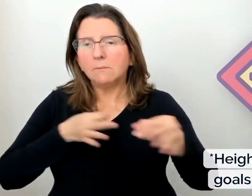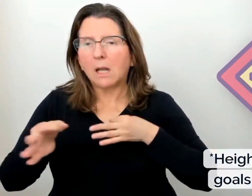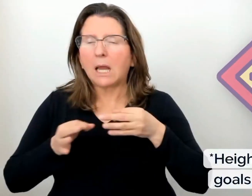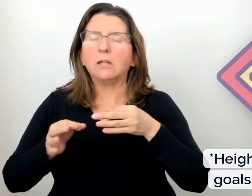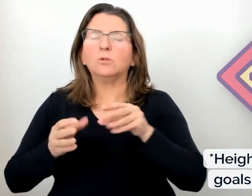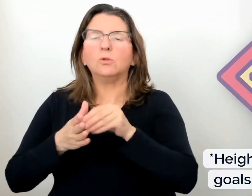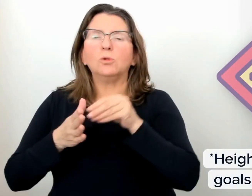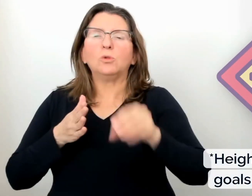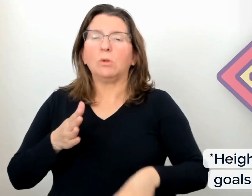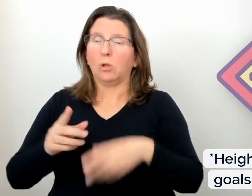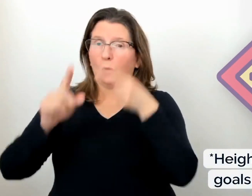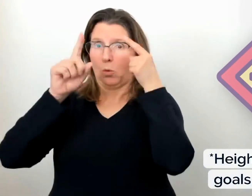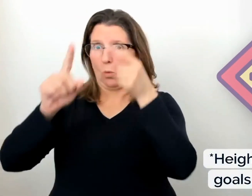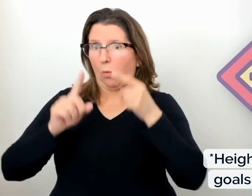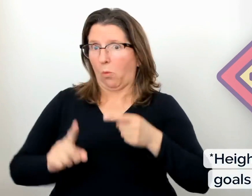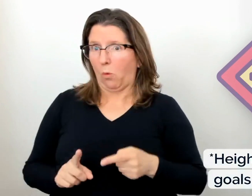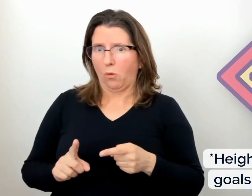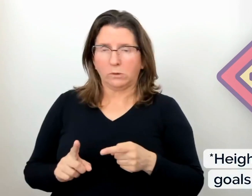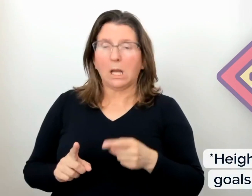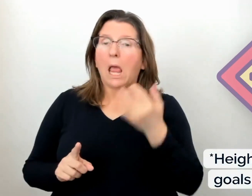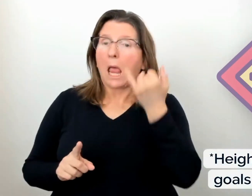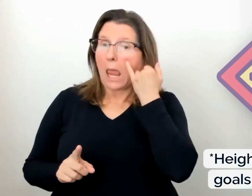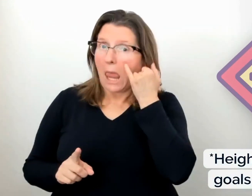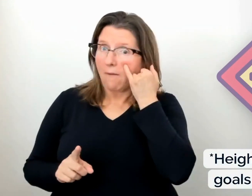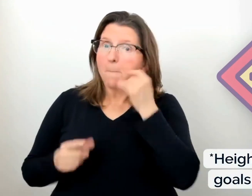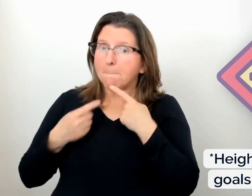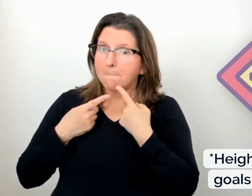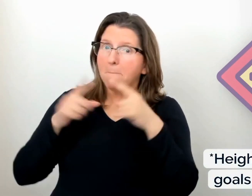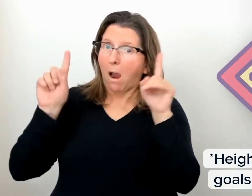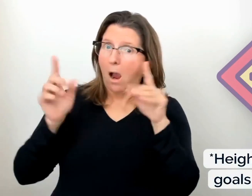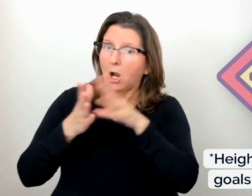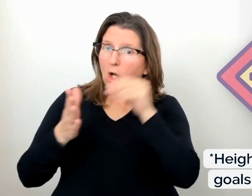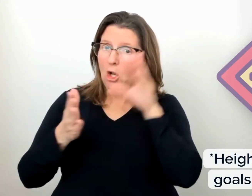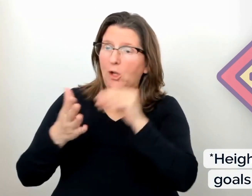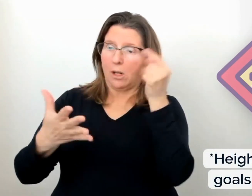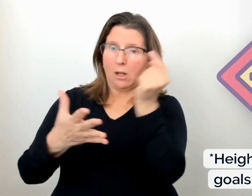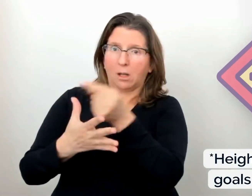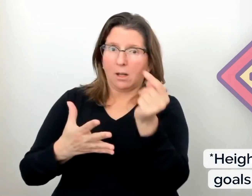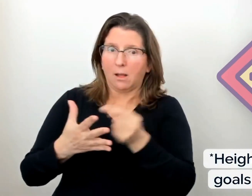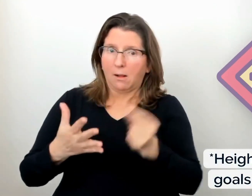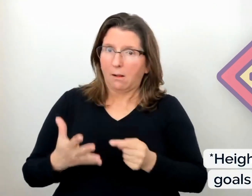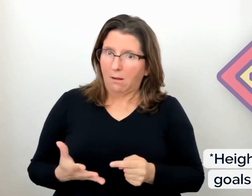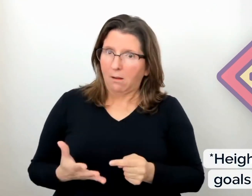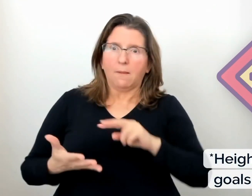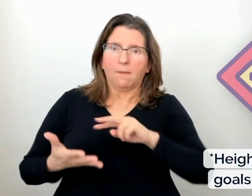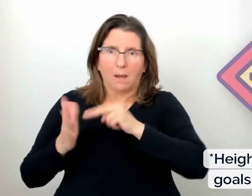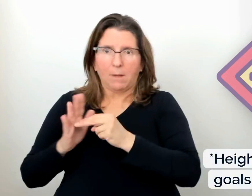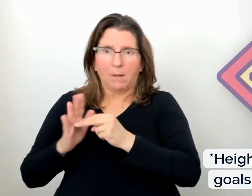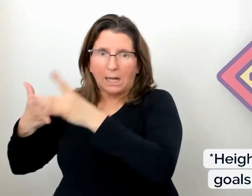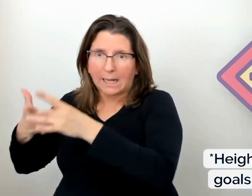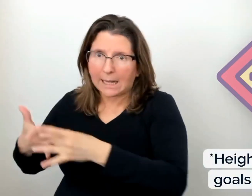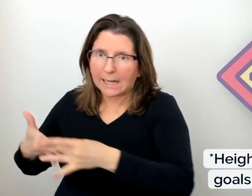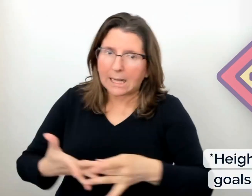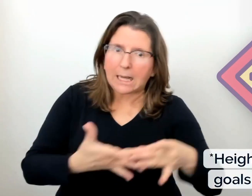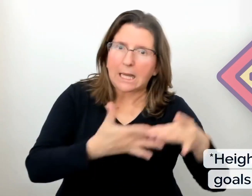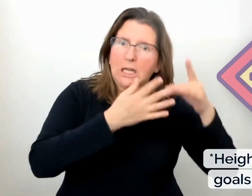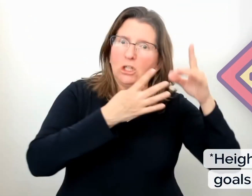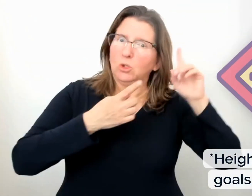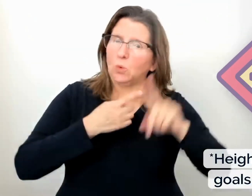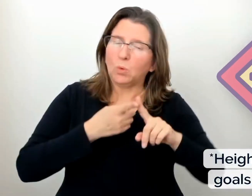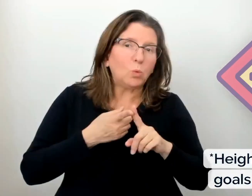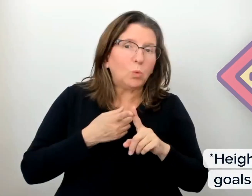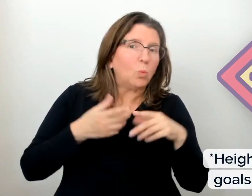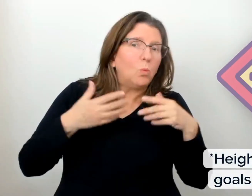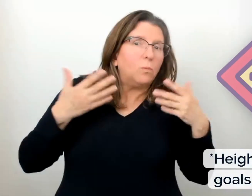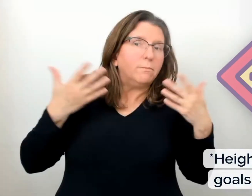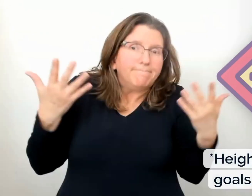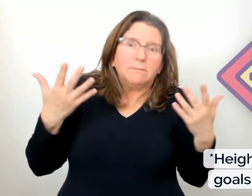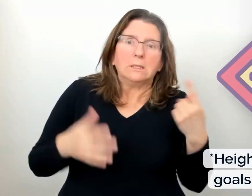Heighten the salience of learning goals and objectives by connecting them to future outcomes or desires.